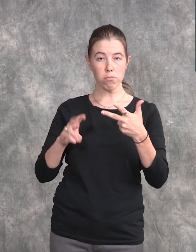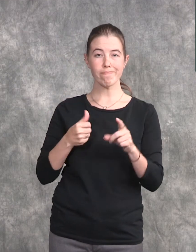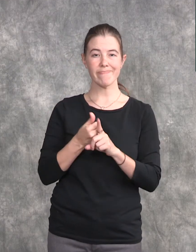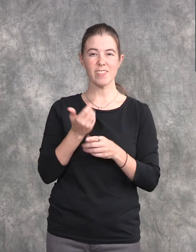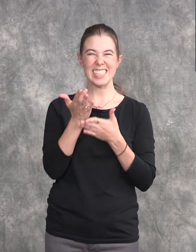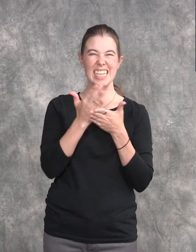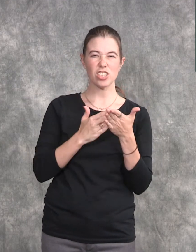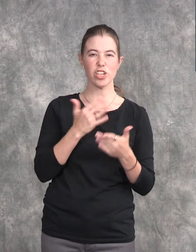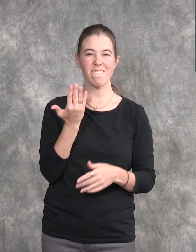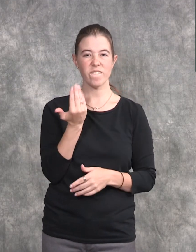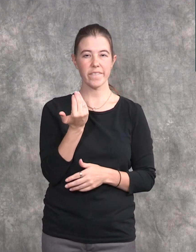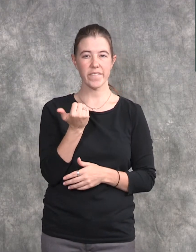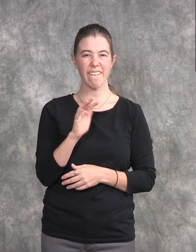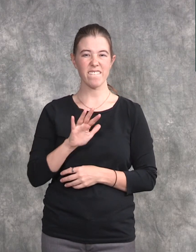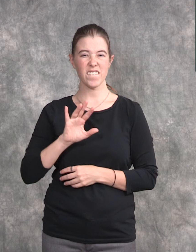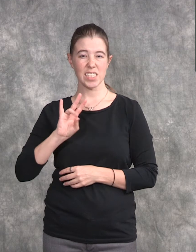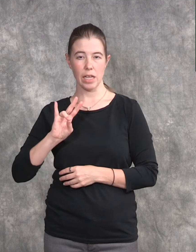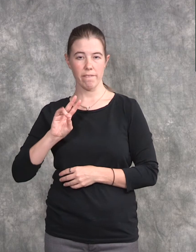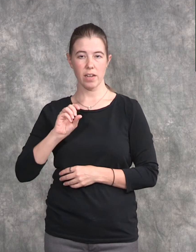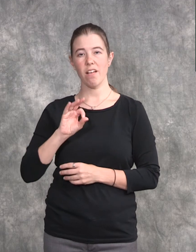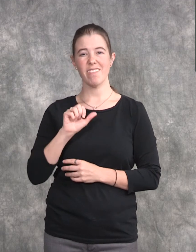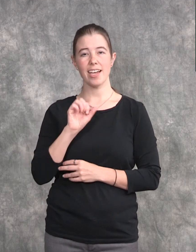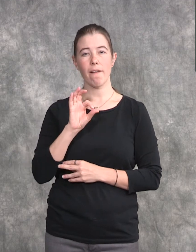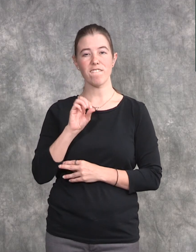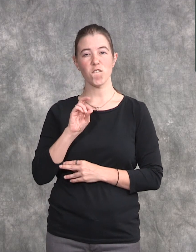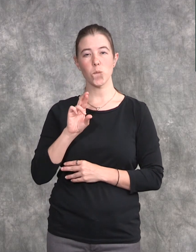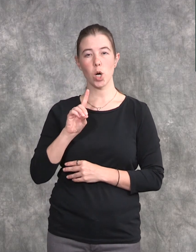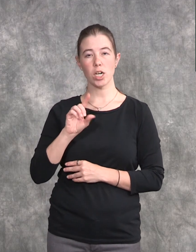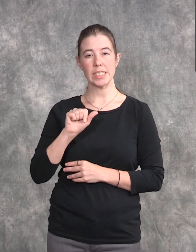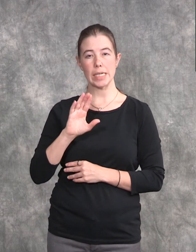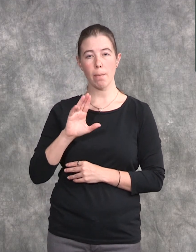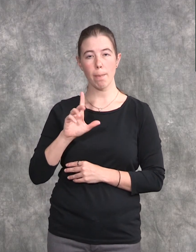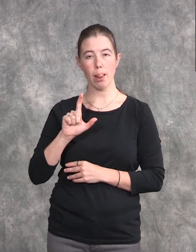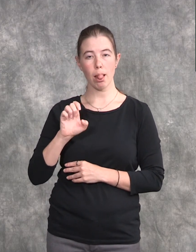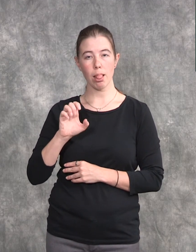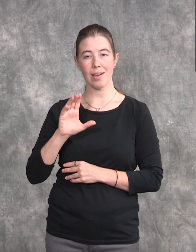The third law is section 1557 of the Affordable Care